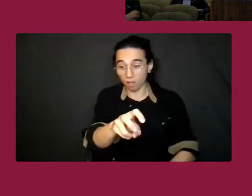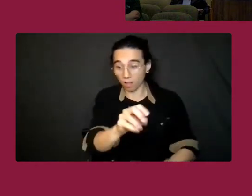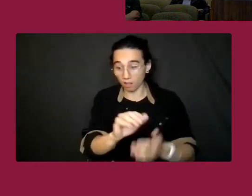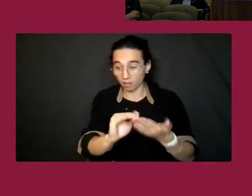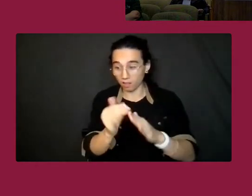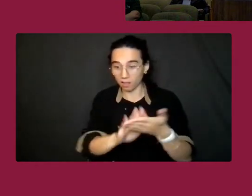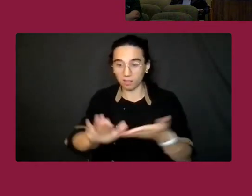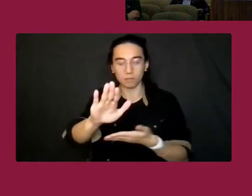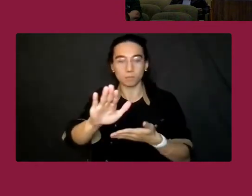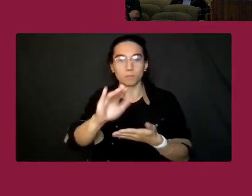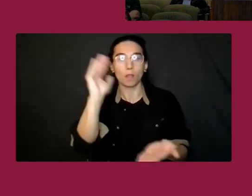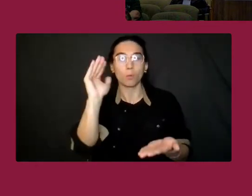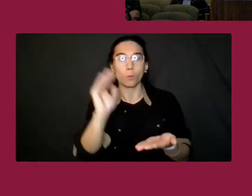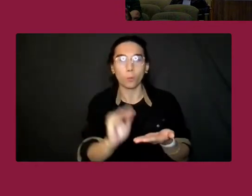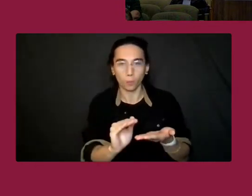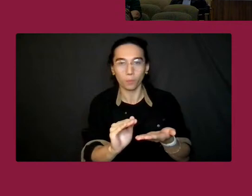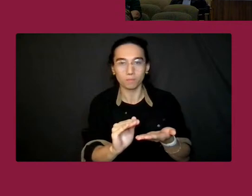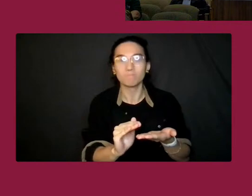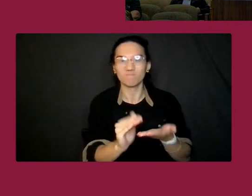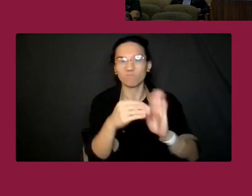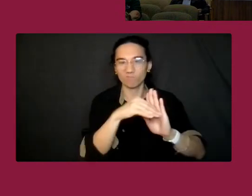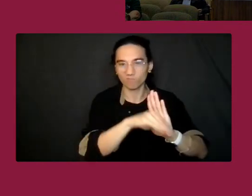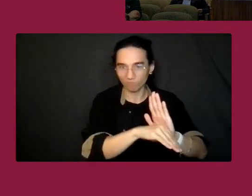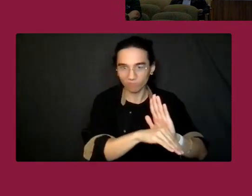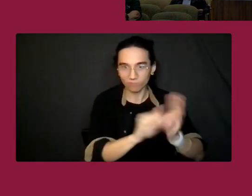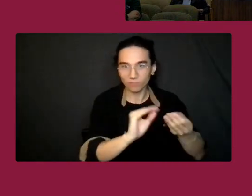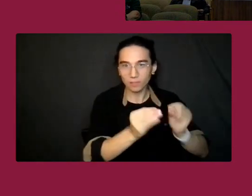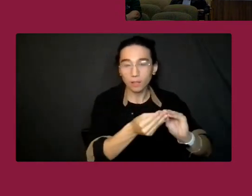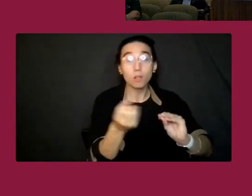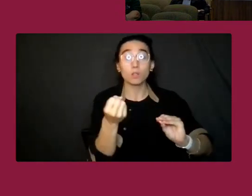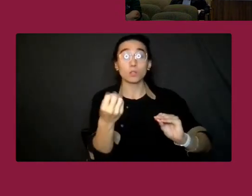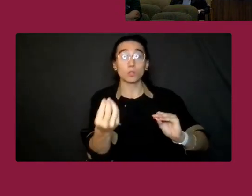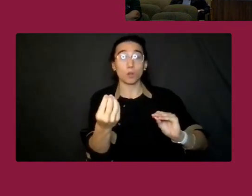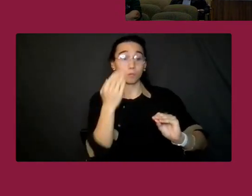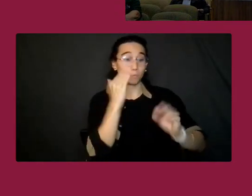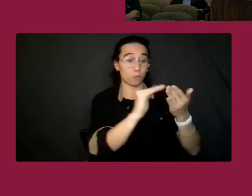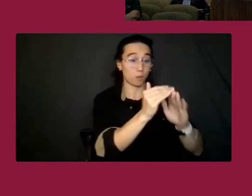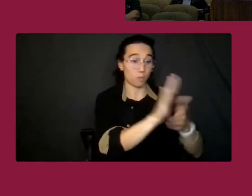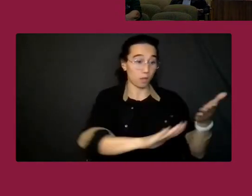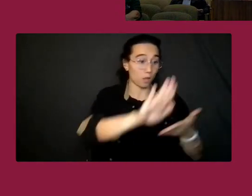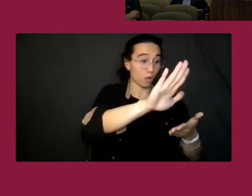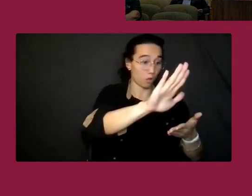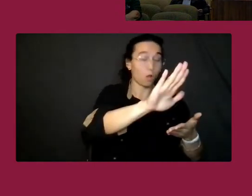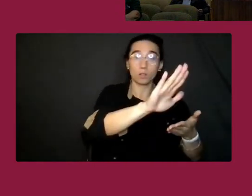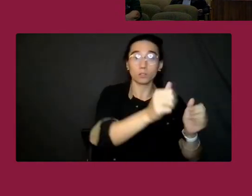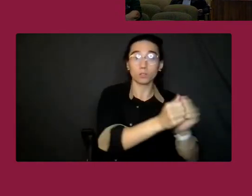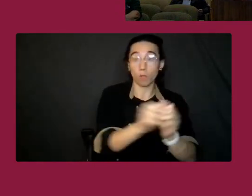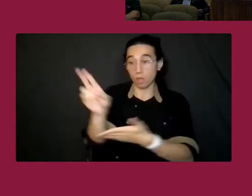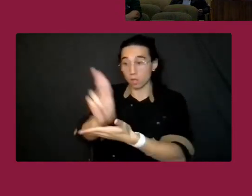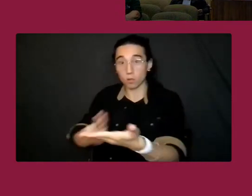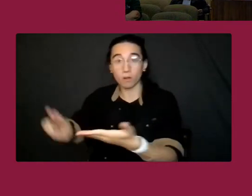courses, you're exactly right. But when we get to, when we talk about the upper